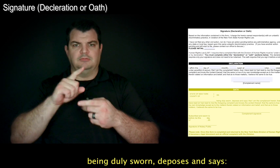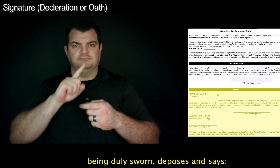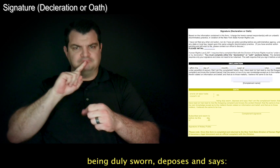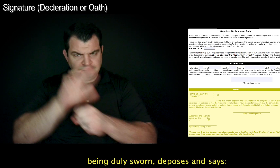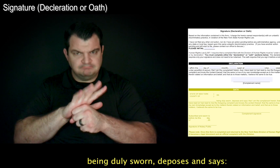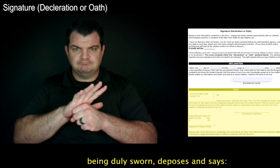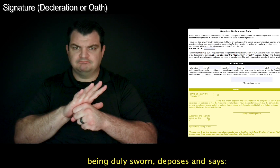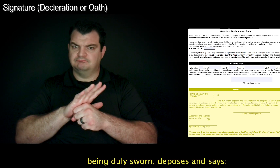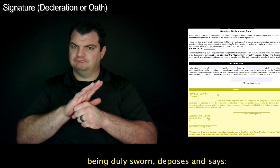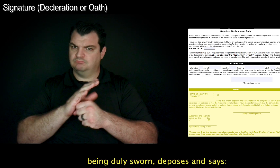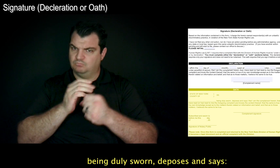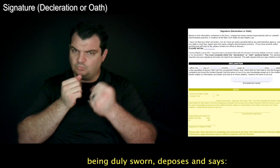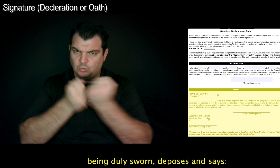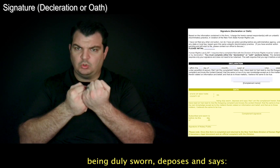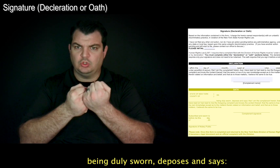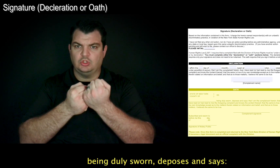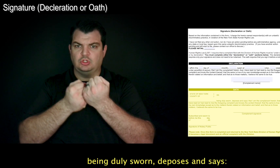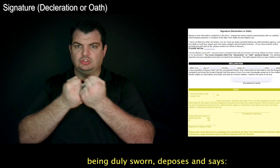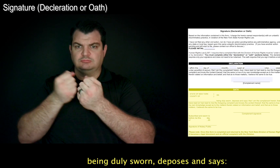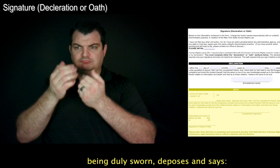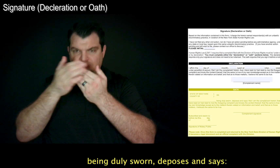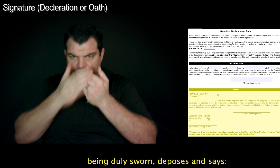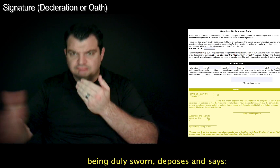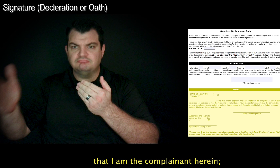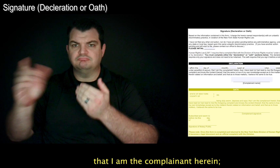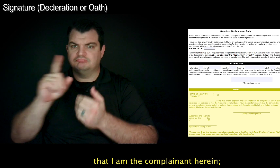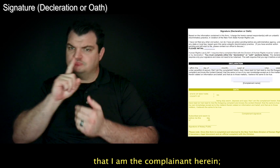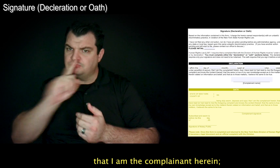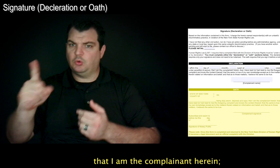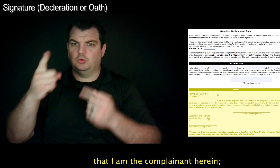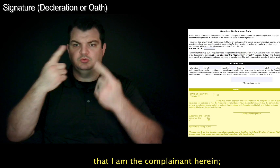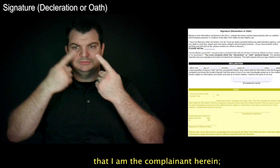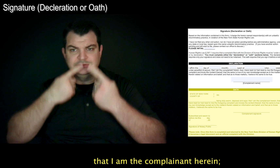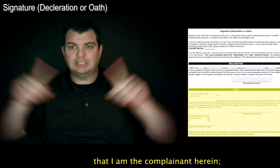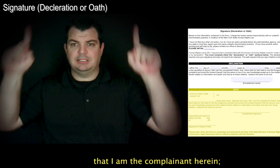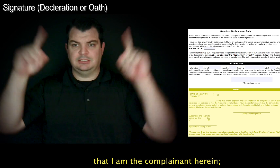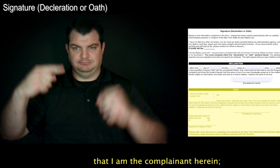being duly sworn, deposes and says: that I am the complainant herein;